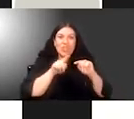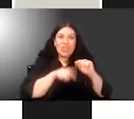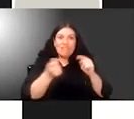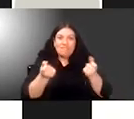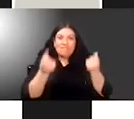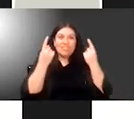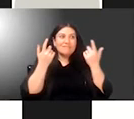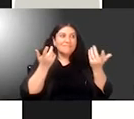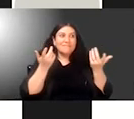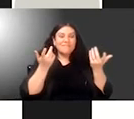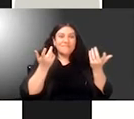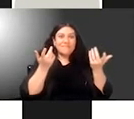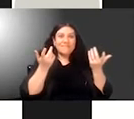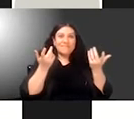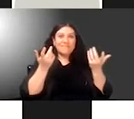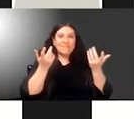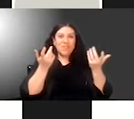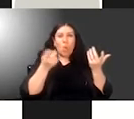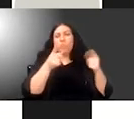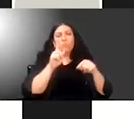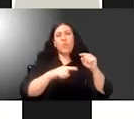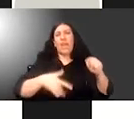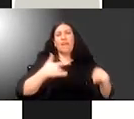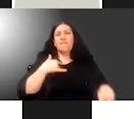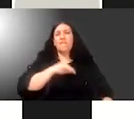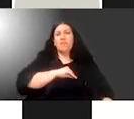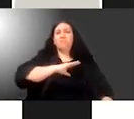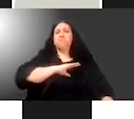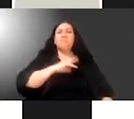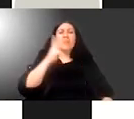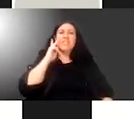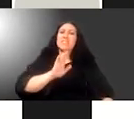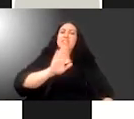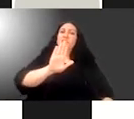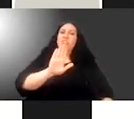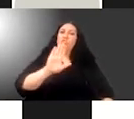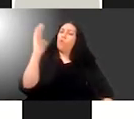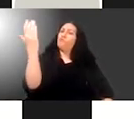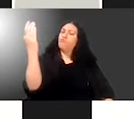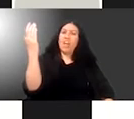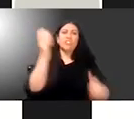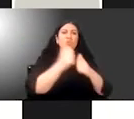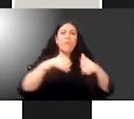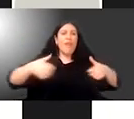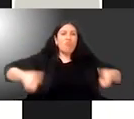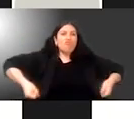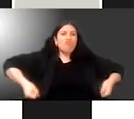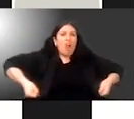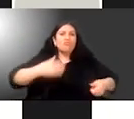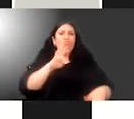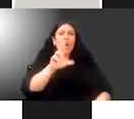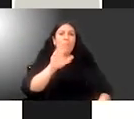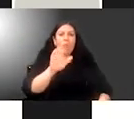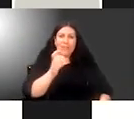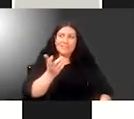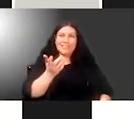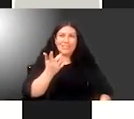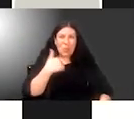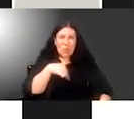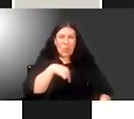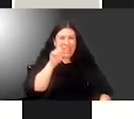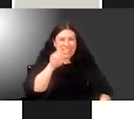Yeah. Thank you. Is there another question?